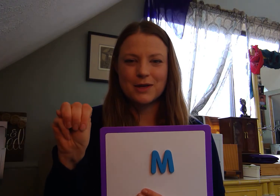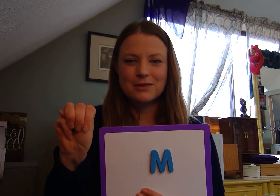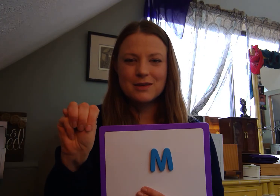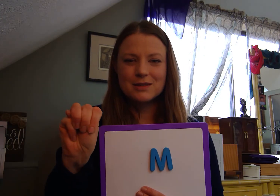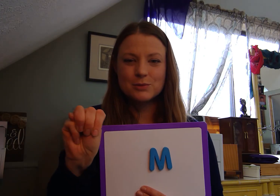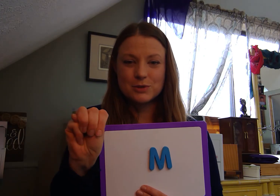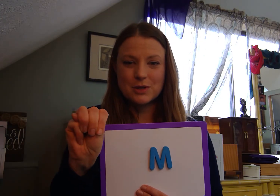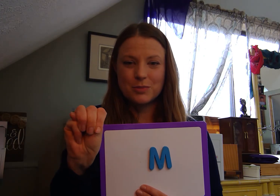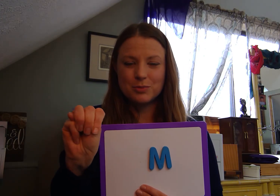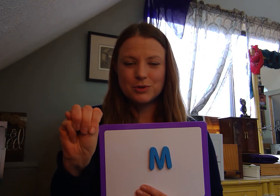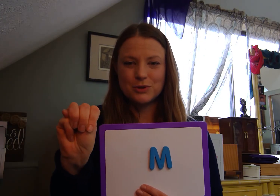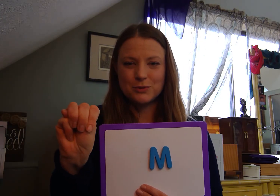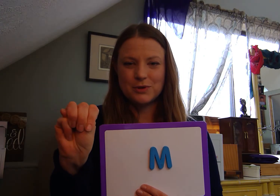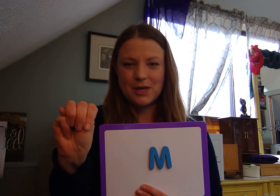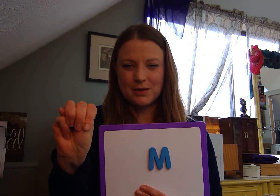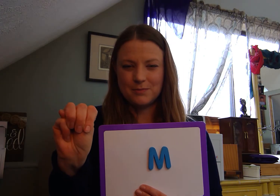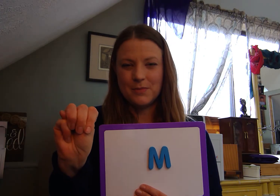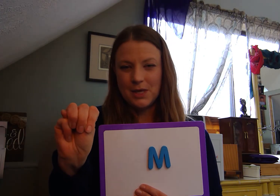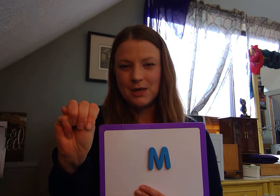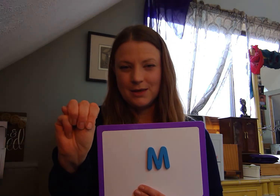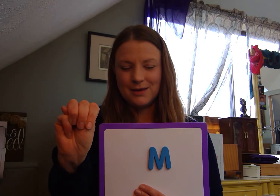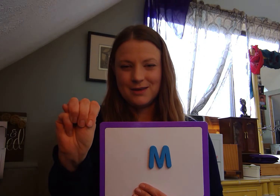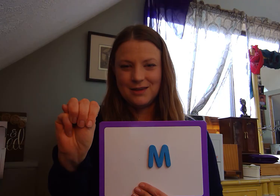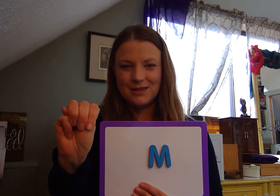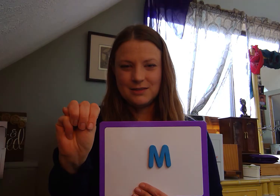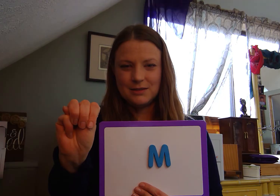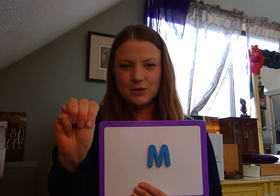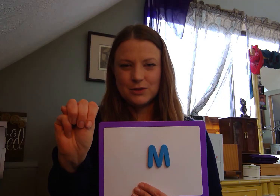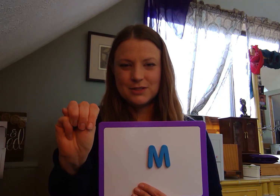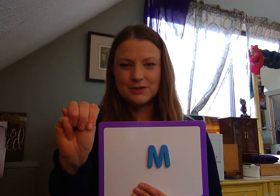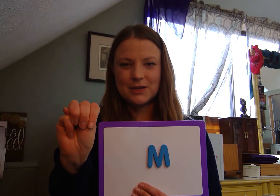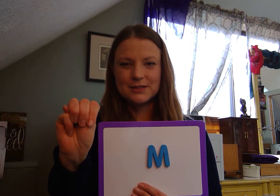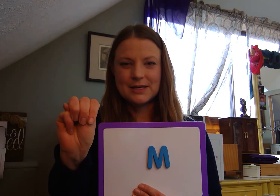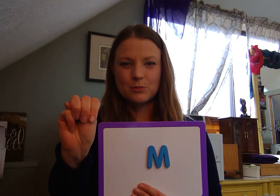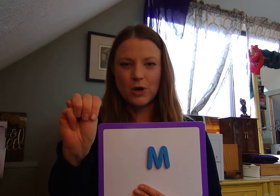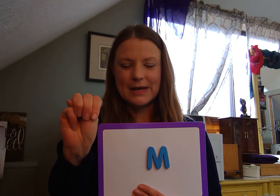like this which some people do with "M" if you can still tell it's an "M" right now